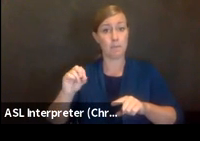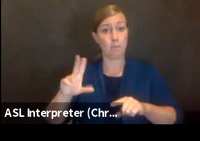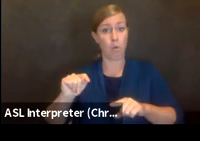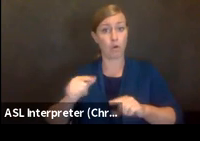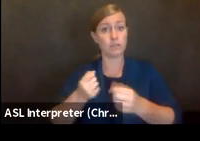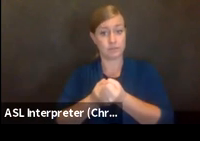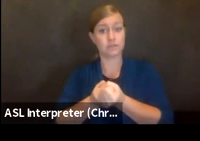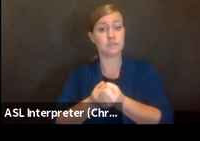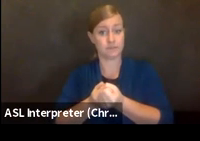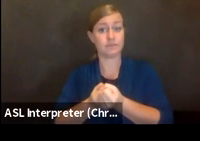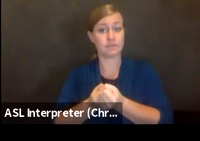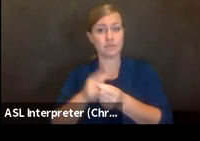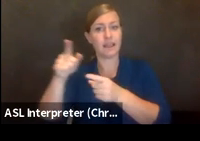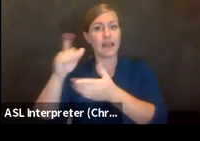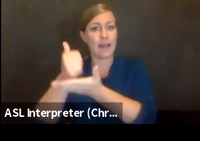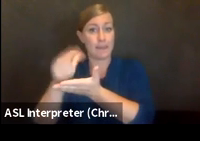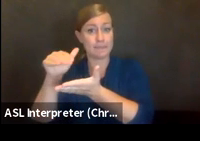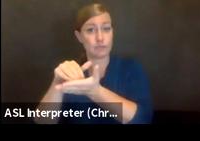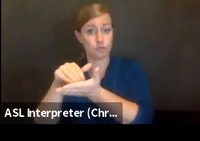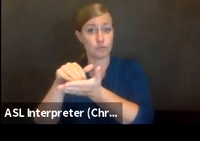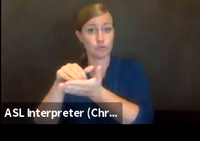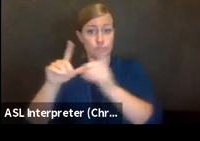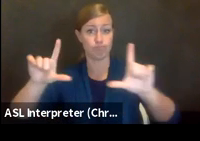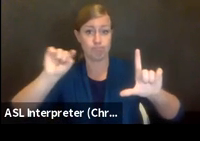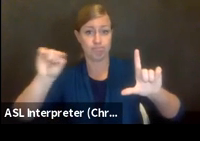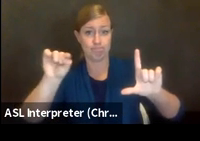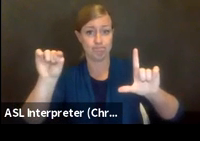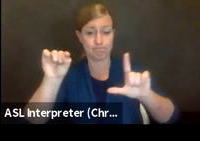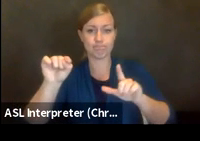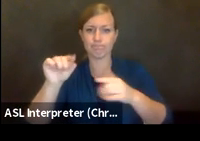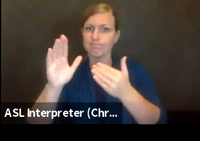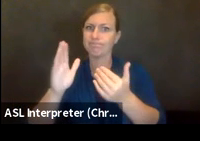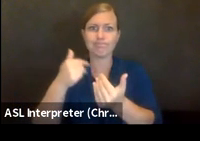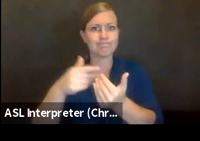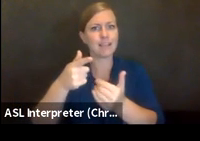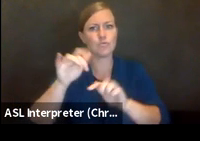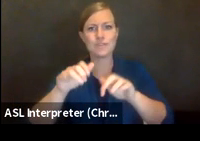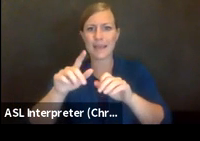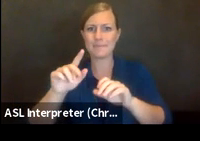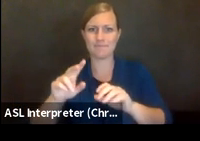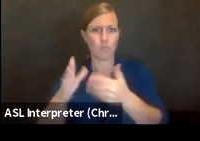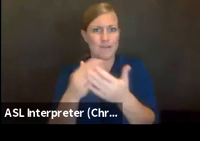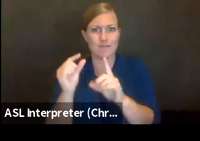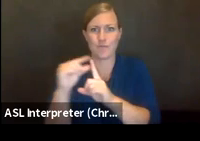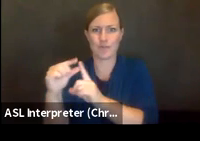ESD 189 - Amy Colburn: And then going to help center is a great resource. You can just type in a topic and you'll get all sorts of health information.